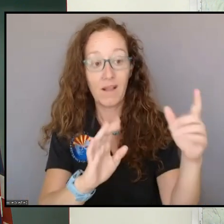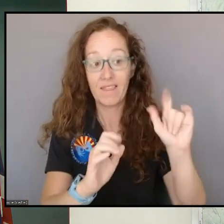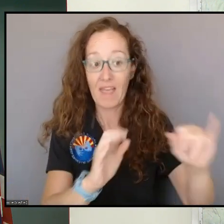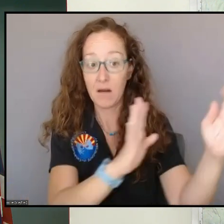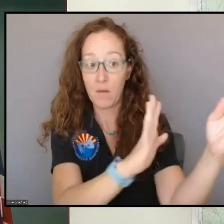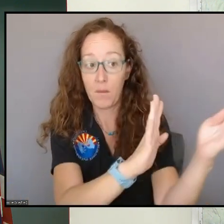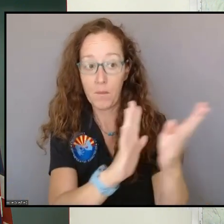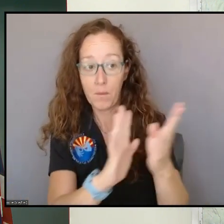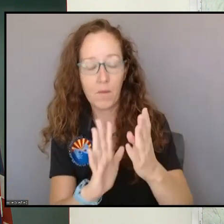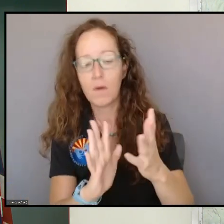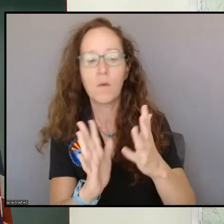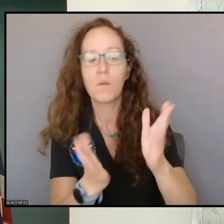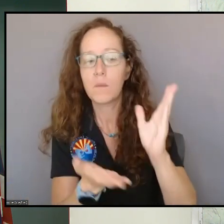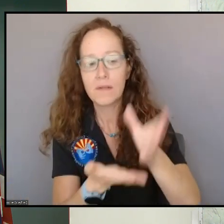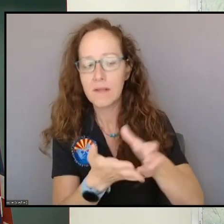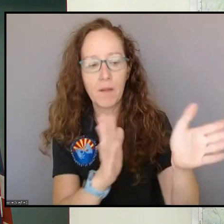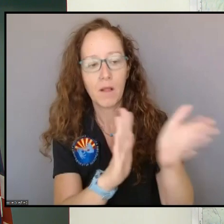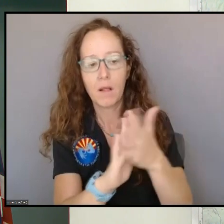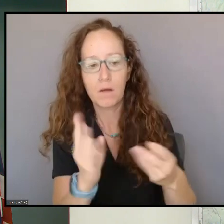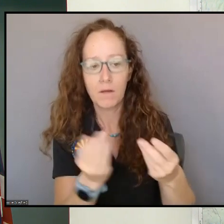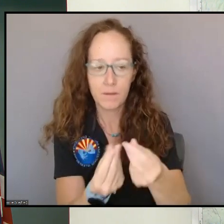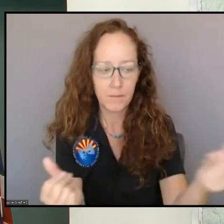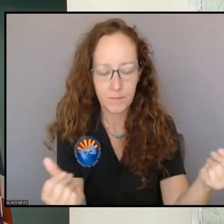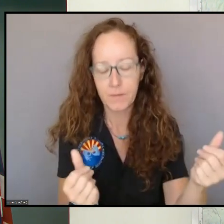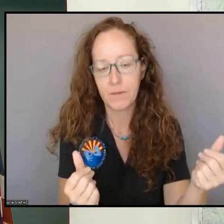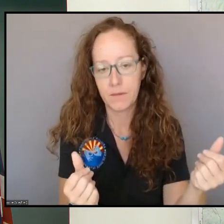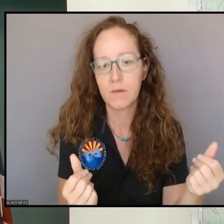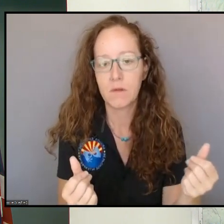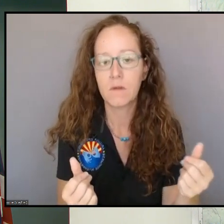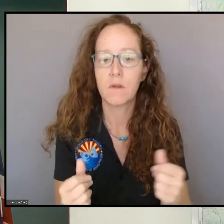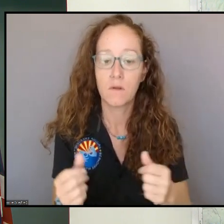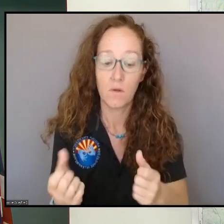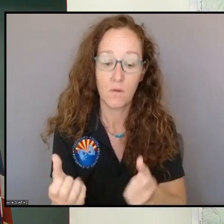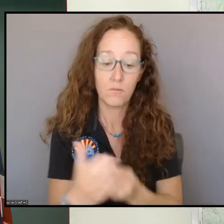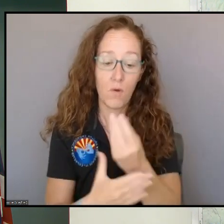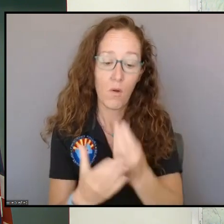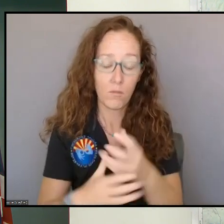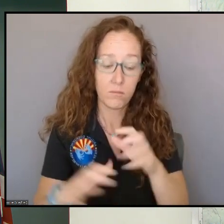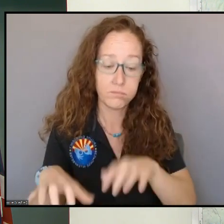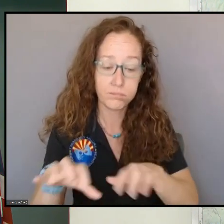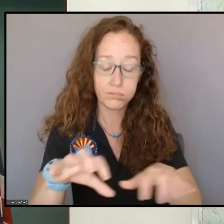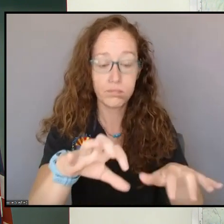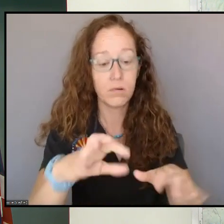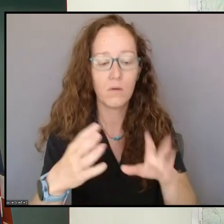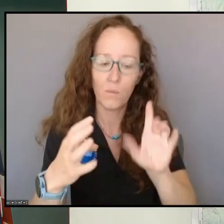reducing the fuels, allowing those to back away from the lines in a more moderated intensity so that when the fire